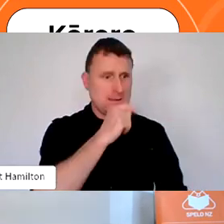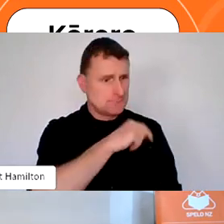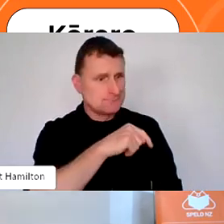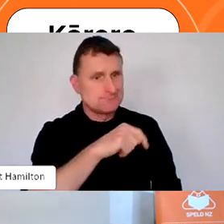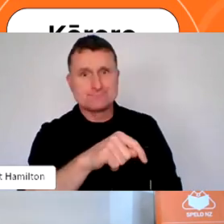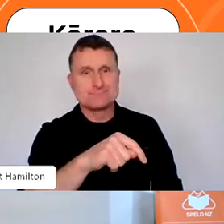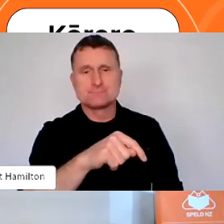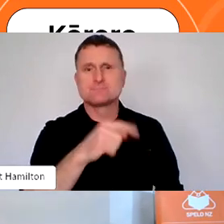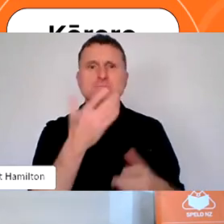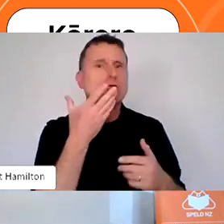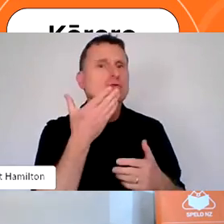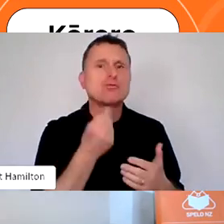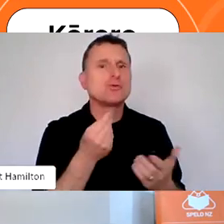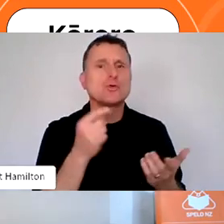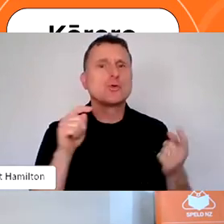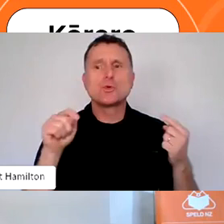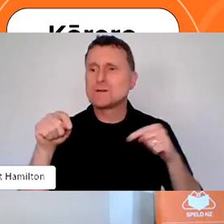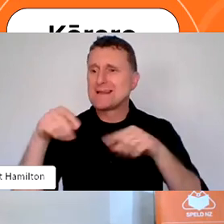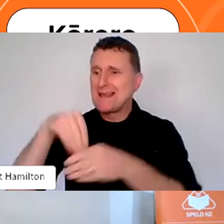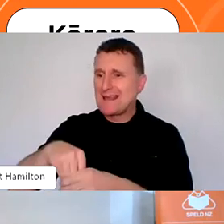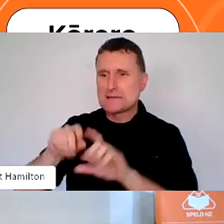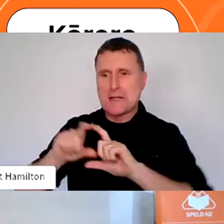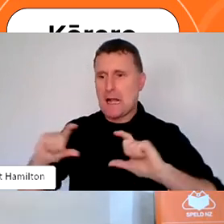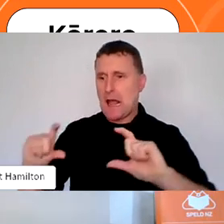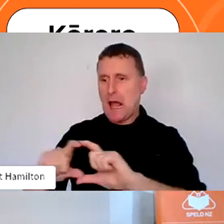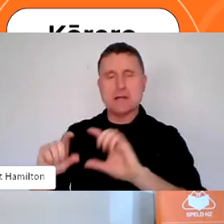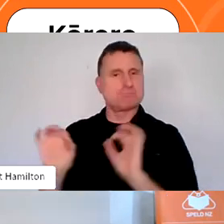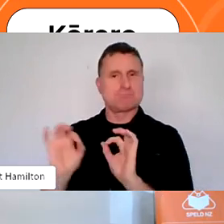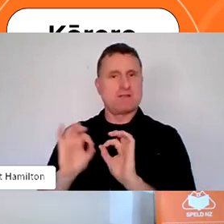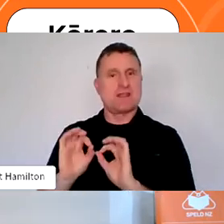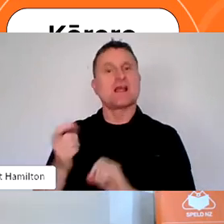as it should be. I think teachers understand it in theory but they